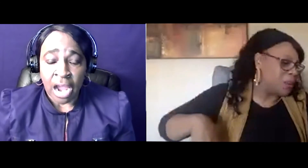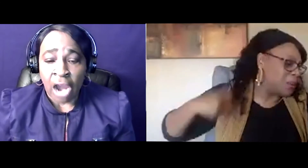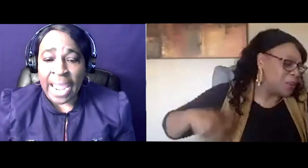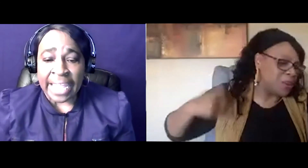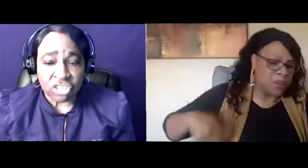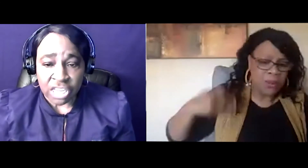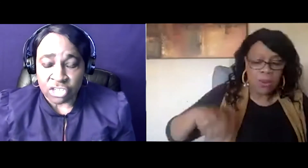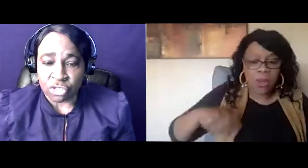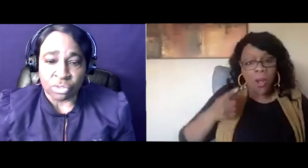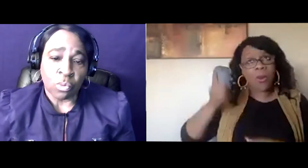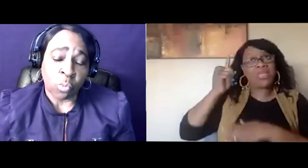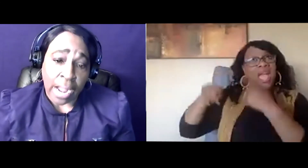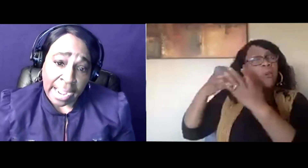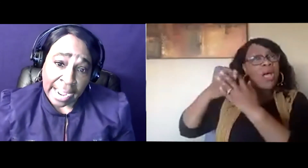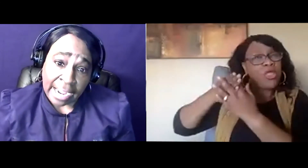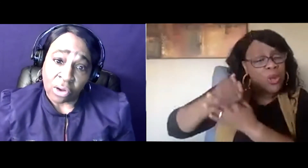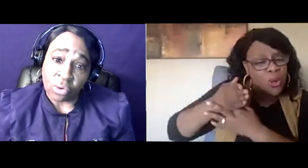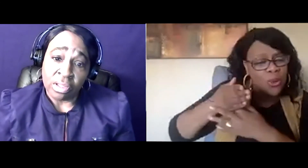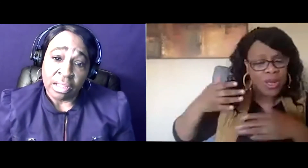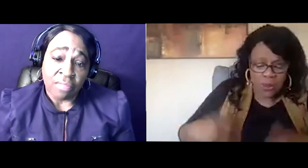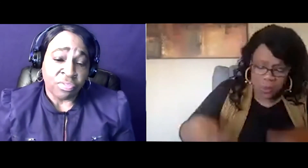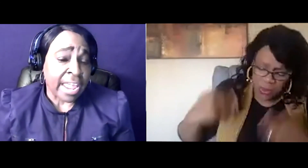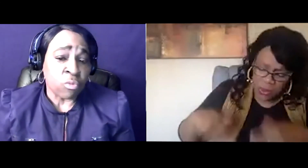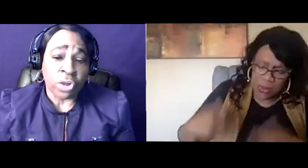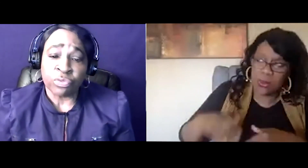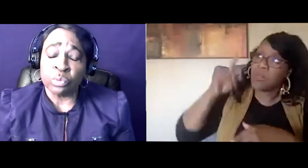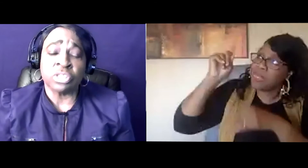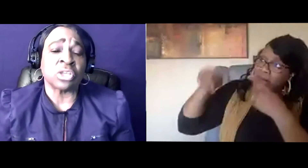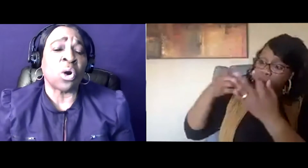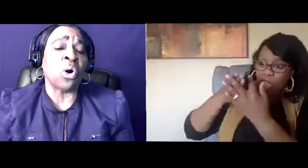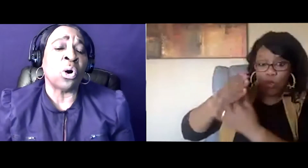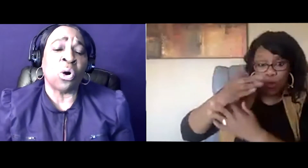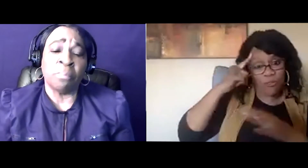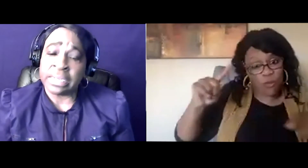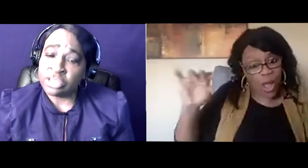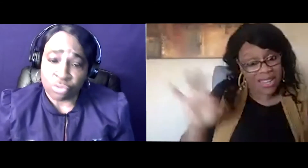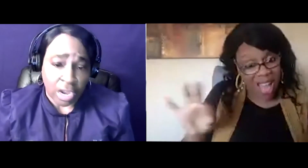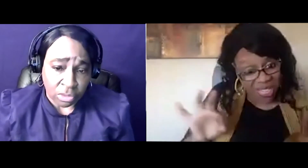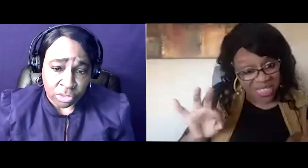our ancestors, wow, they went through so many struggles.